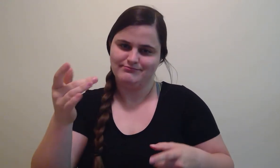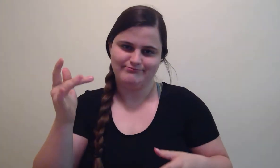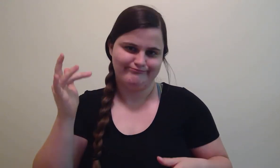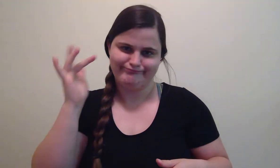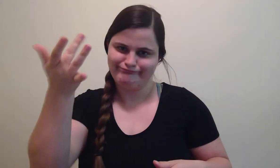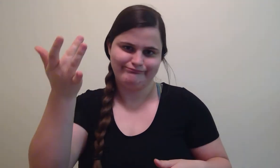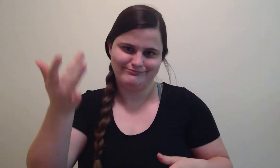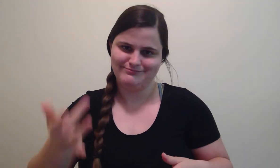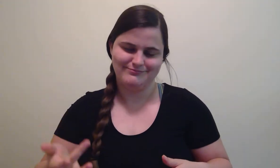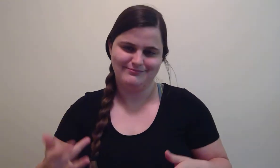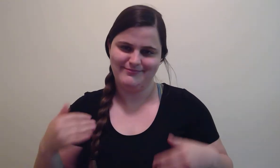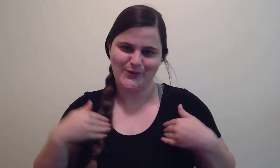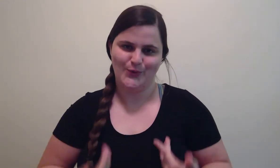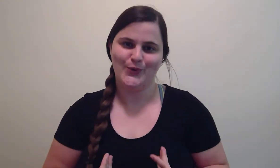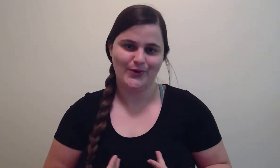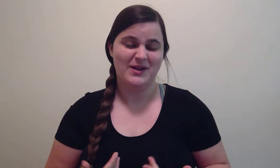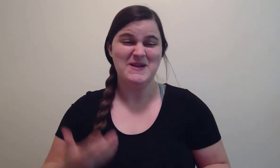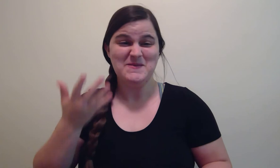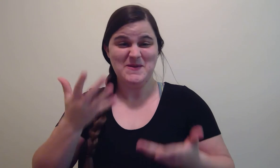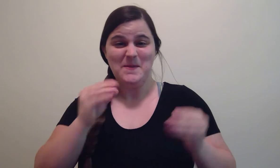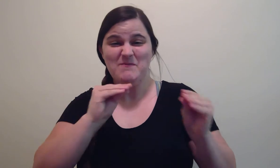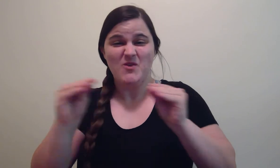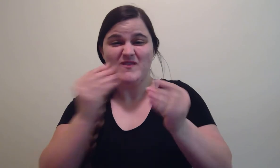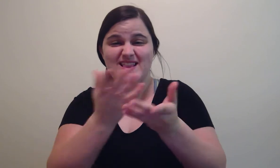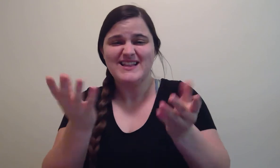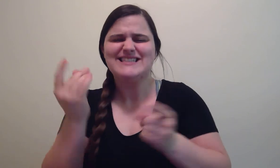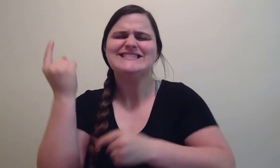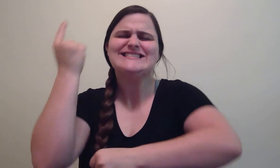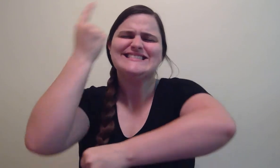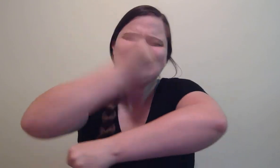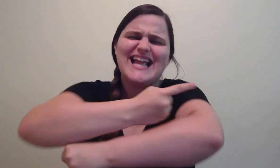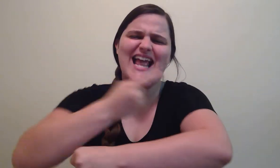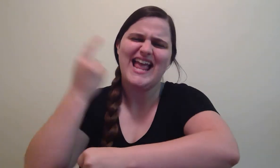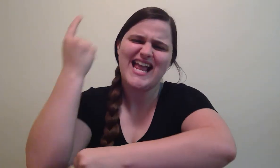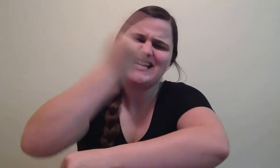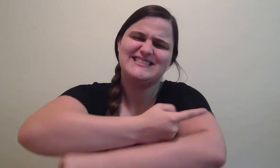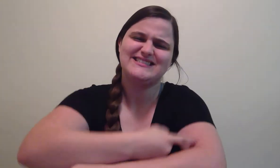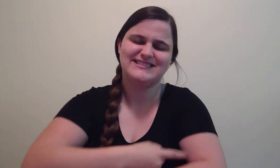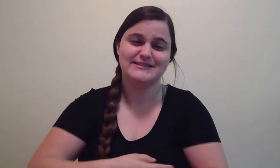but he was sick of it. He'd probably been moving things for days!